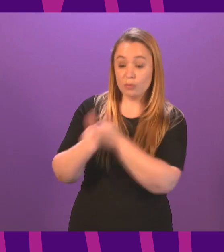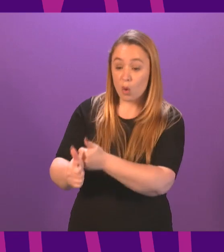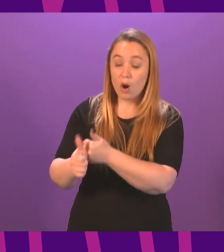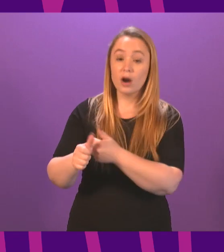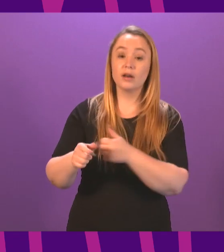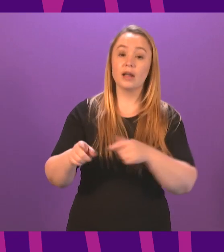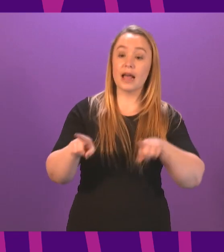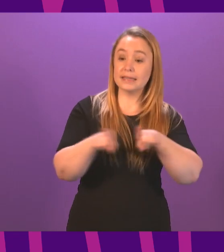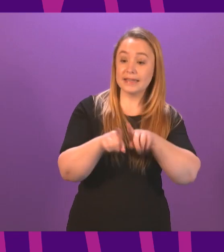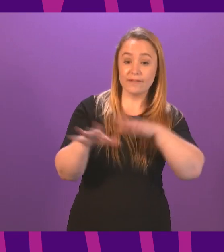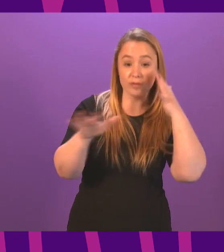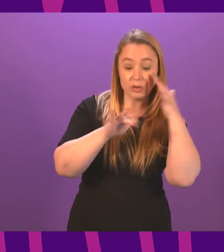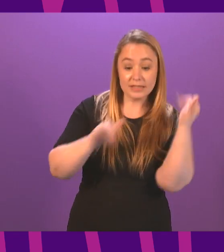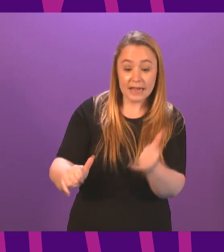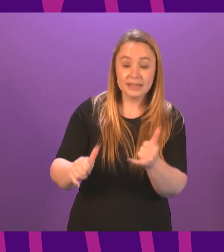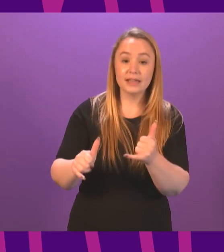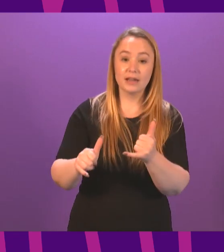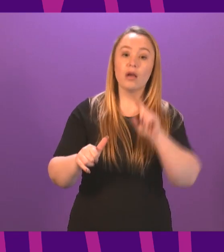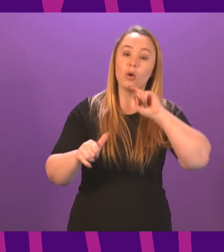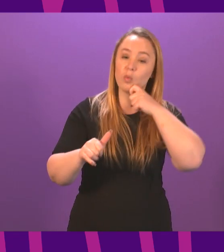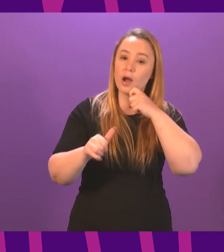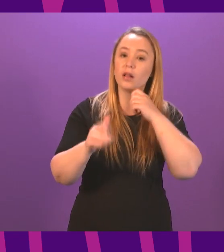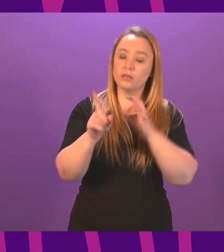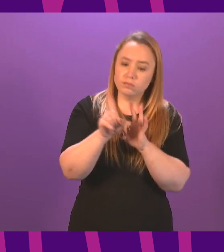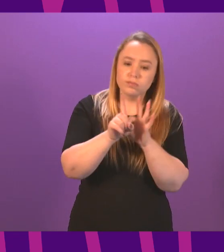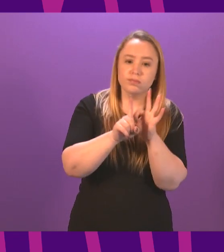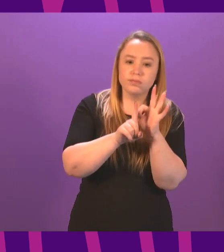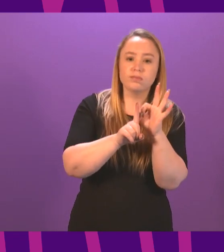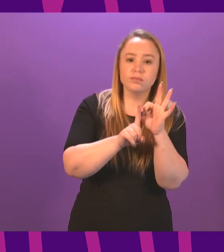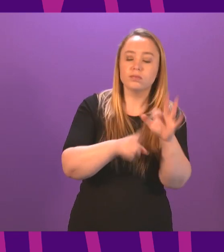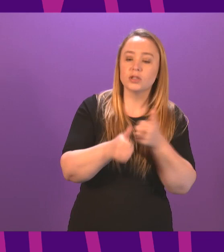continue to enhance the support that we can provide for those who are asked to self-isolate,